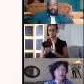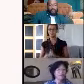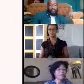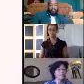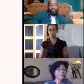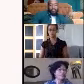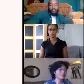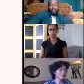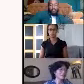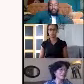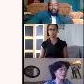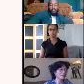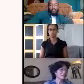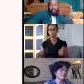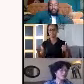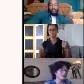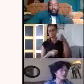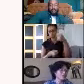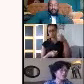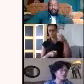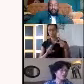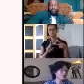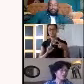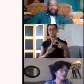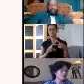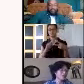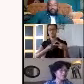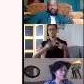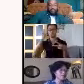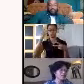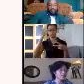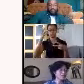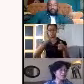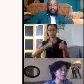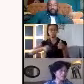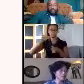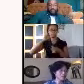chite supremacy being a racist ideology that is based upon the belief that chite people